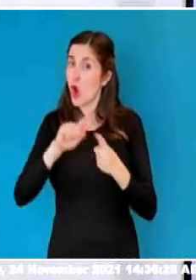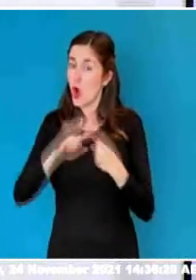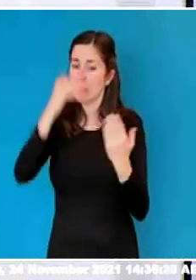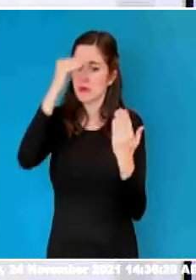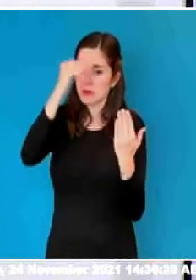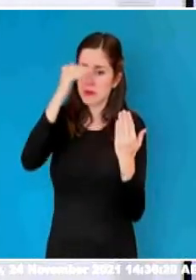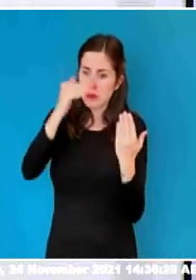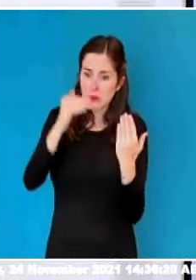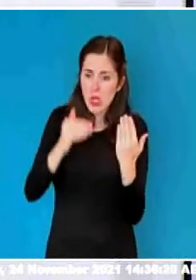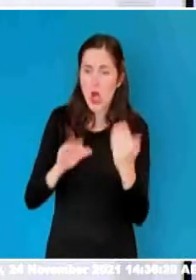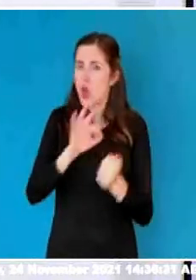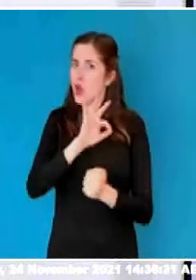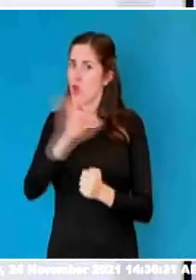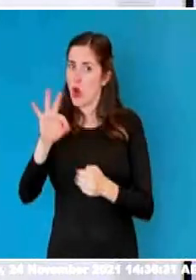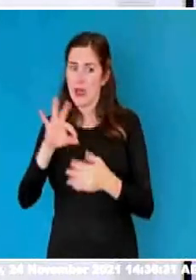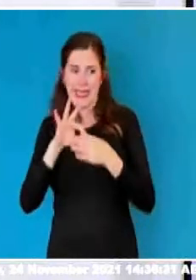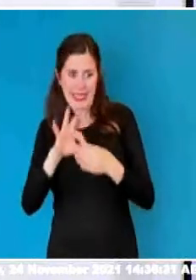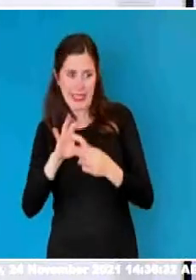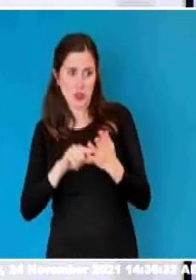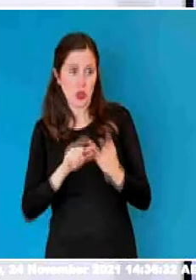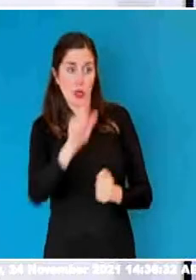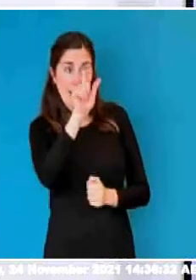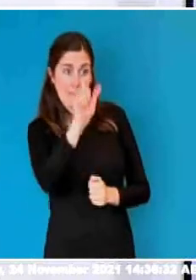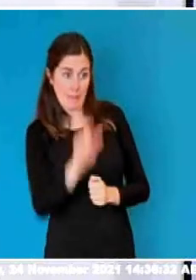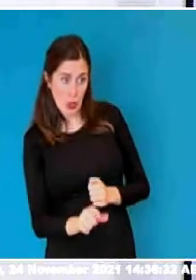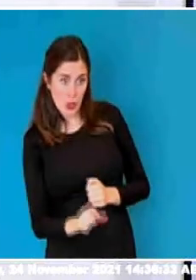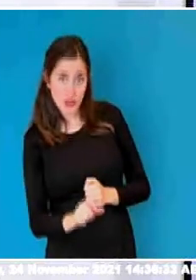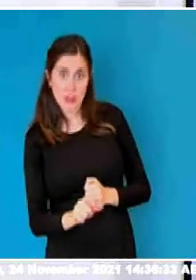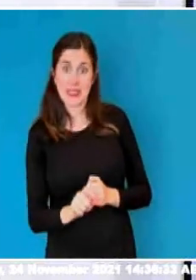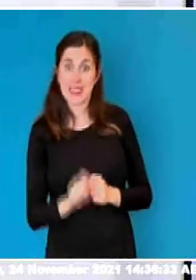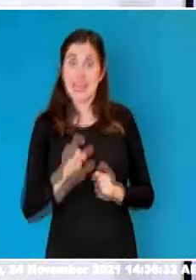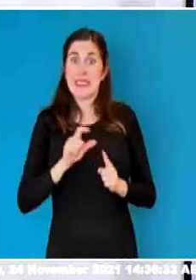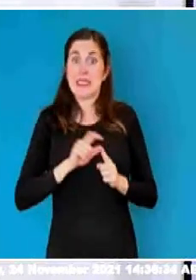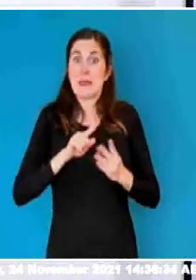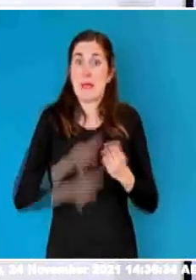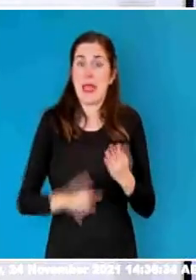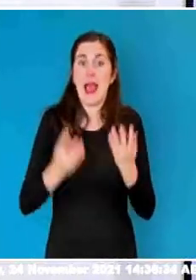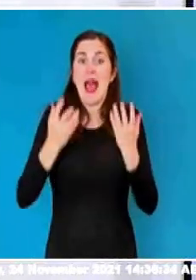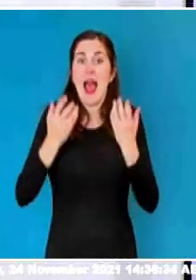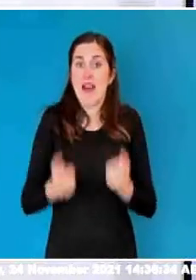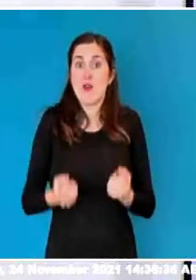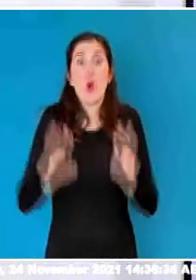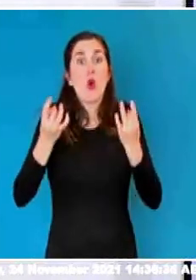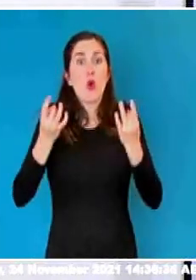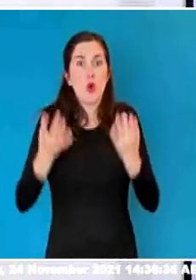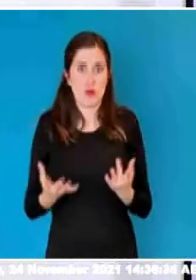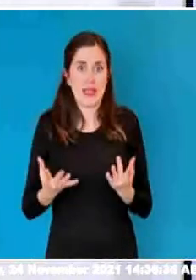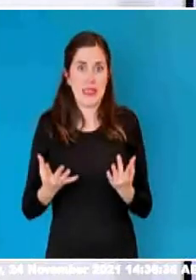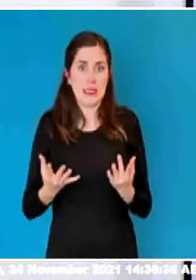address the risk to a worker with the particular disability that might be occasioned by the injury.